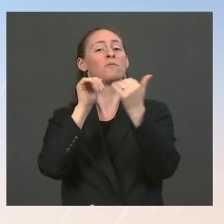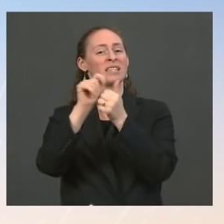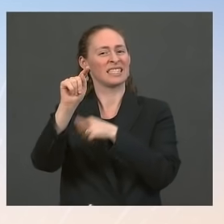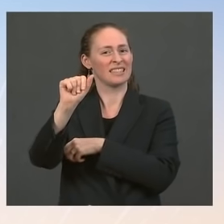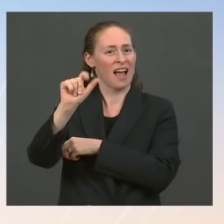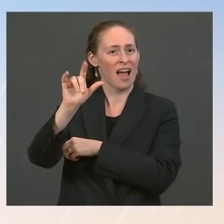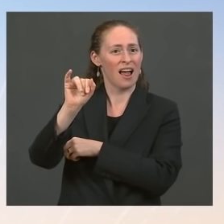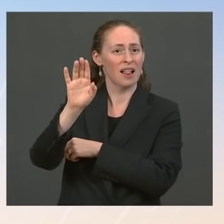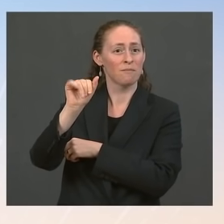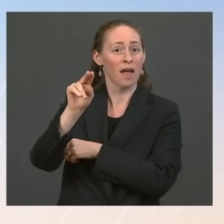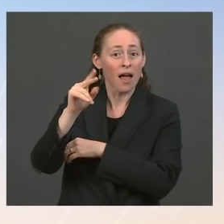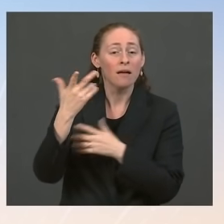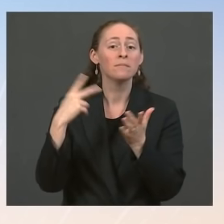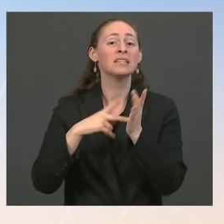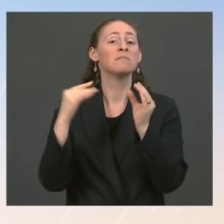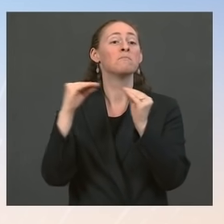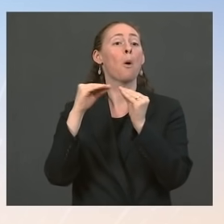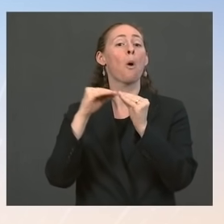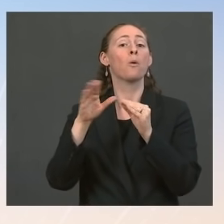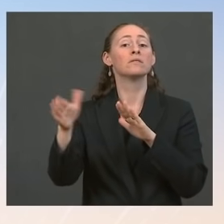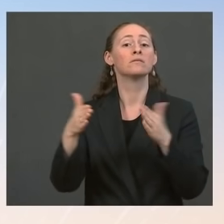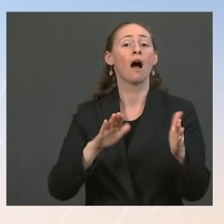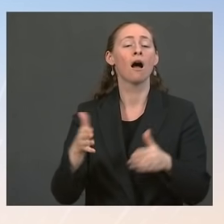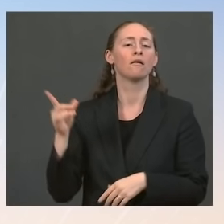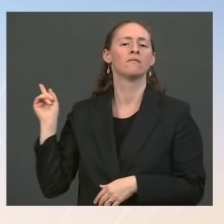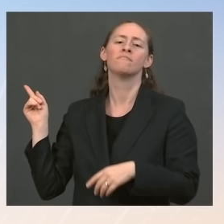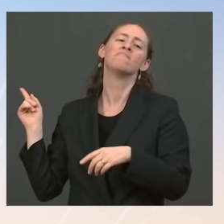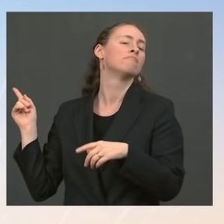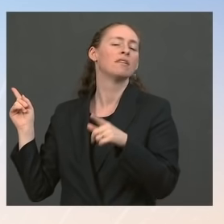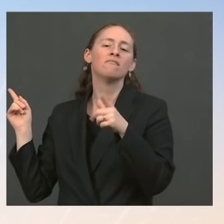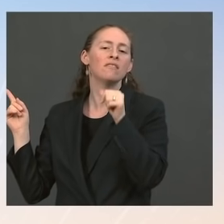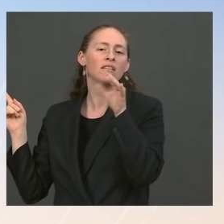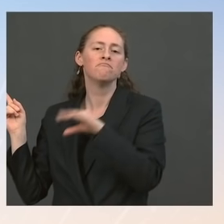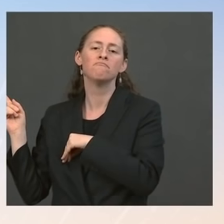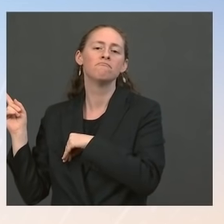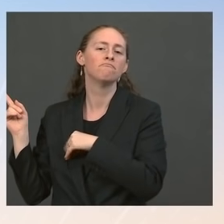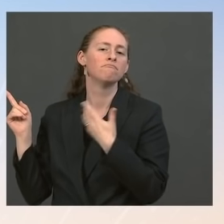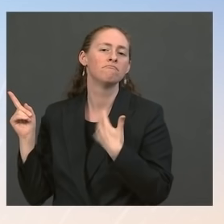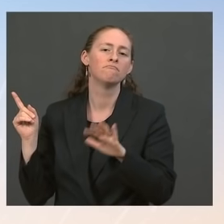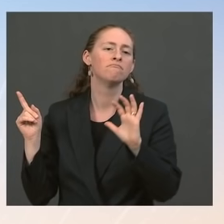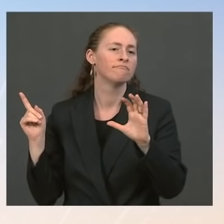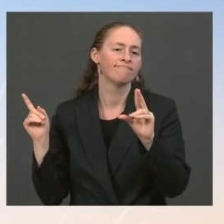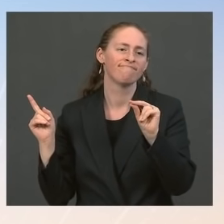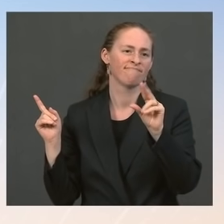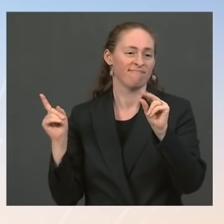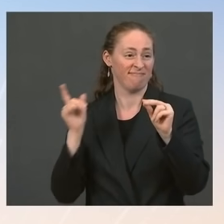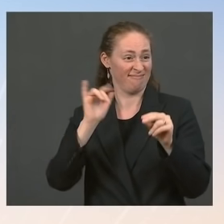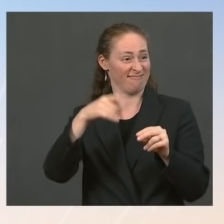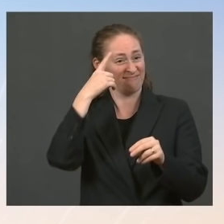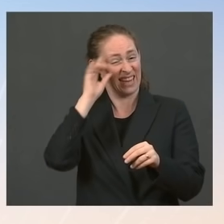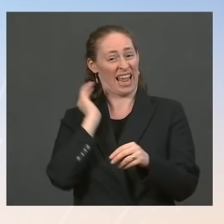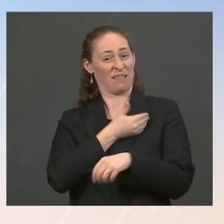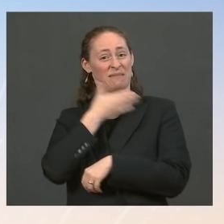The President was just not willing to make that decision. He didn't think it was in our -- the interest of the American people or the interest of our troops.